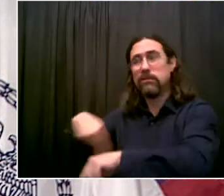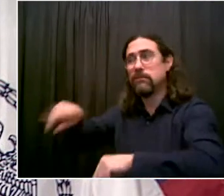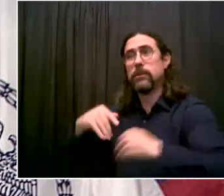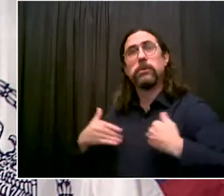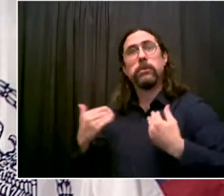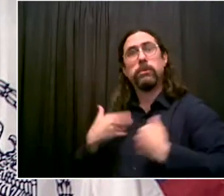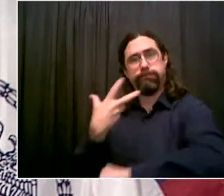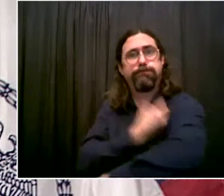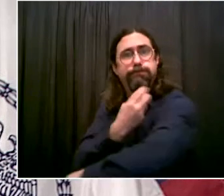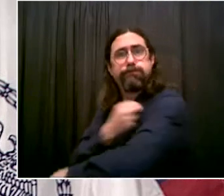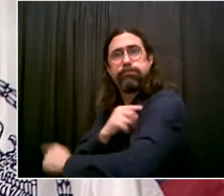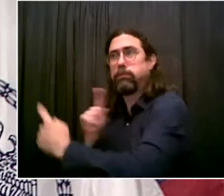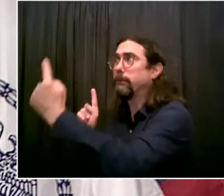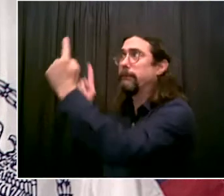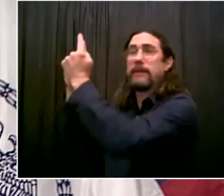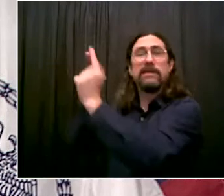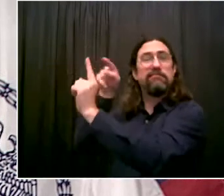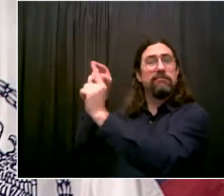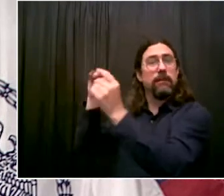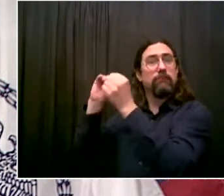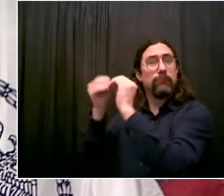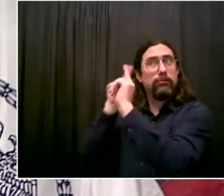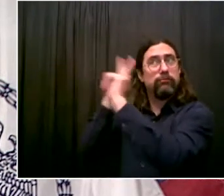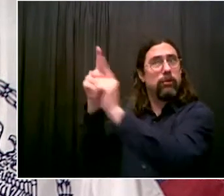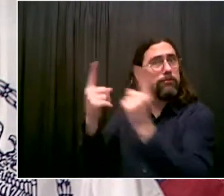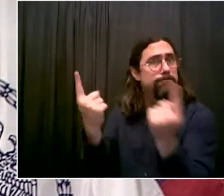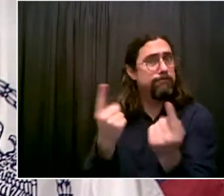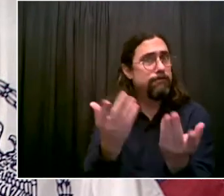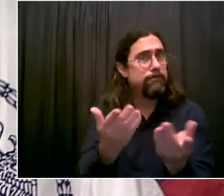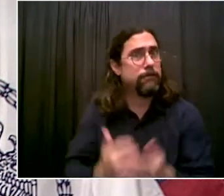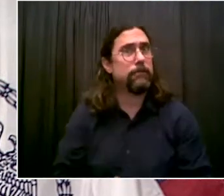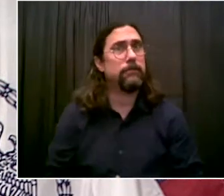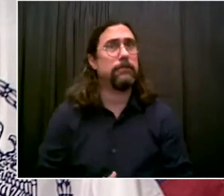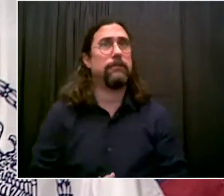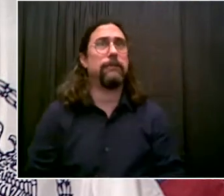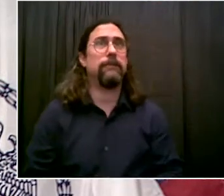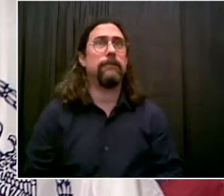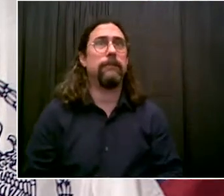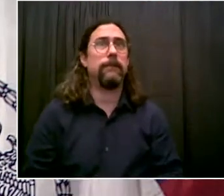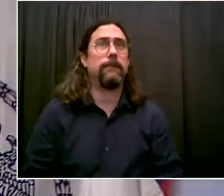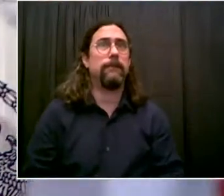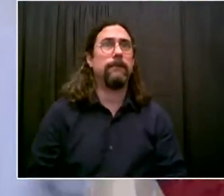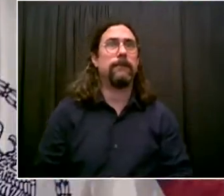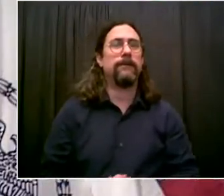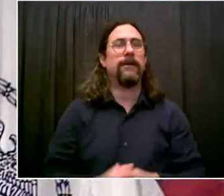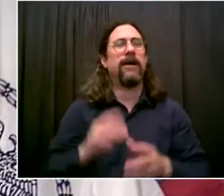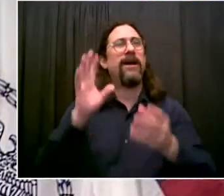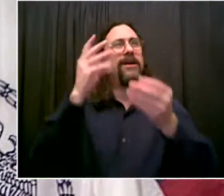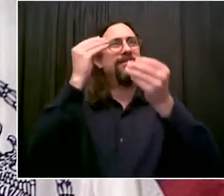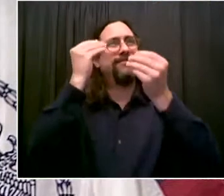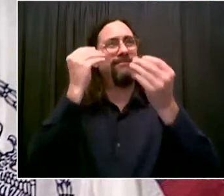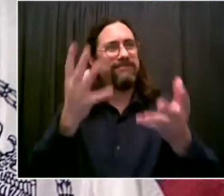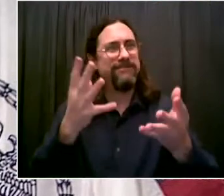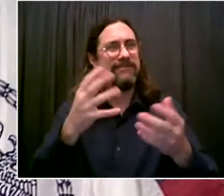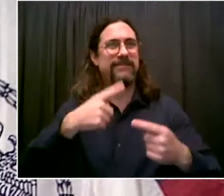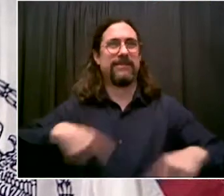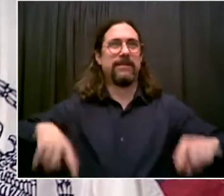SAY SCHOOL YEAR? WE'RE REALLY HAPPY NOW THE